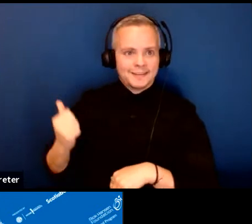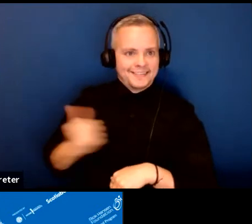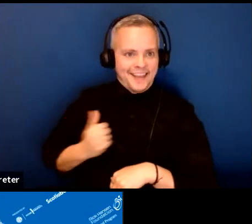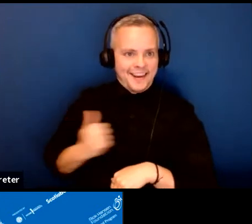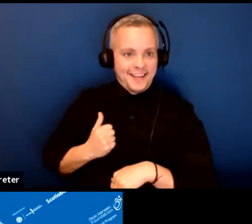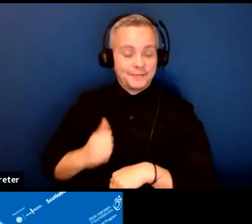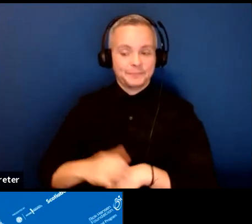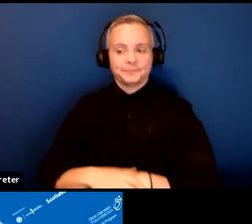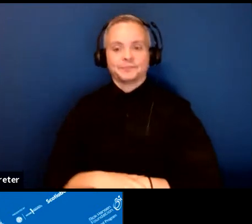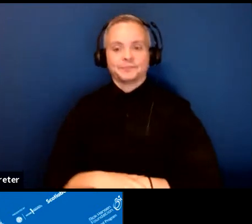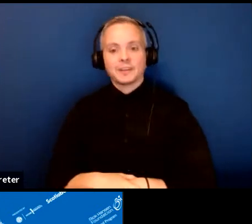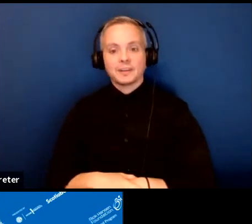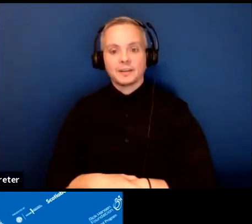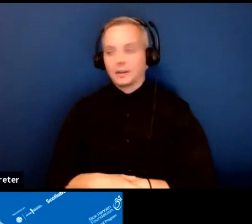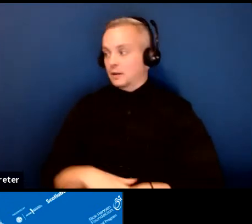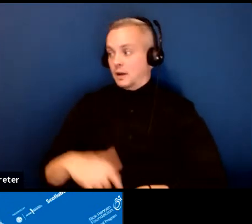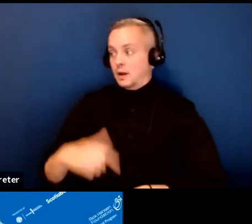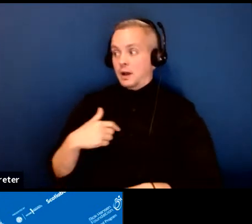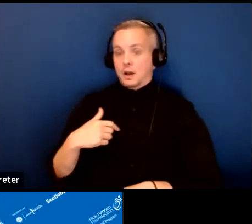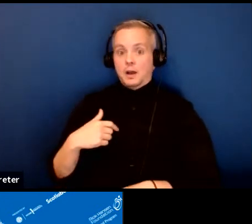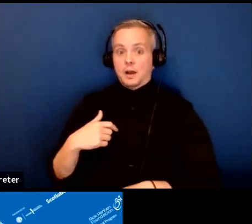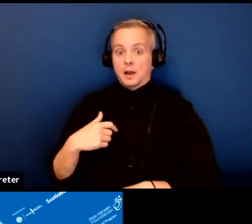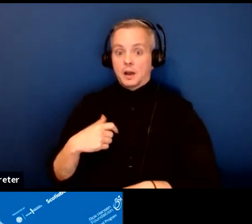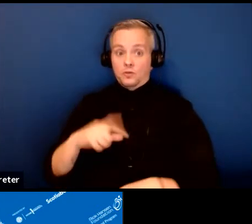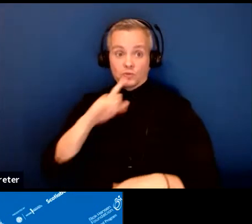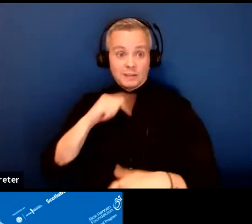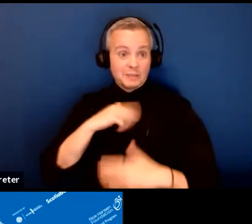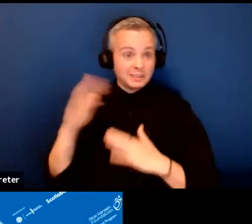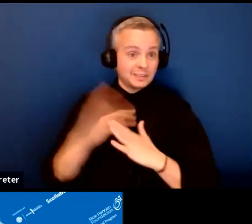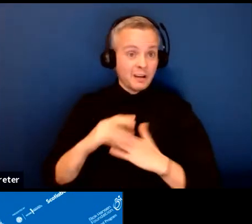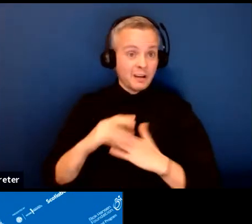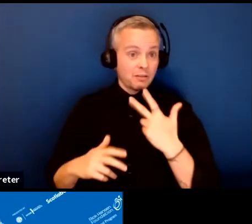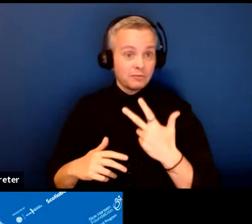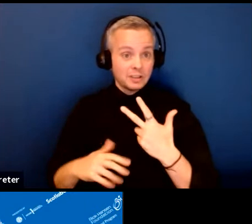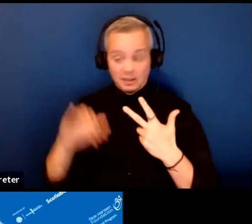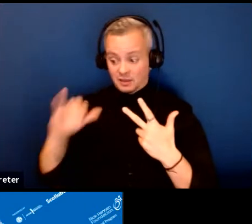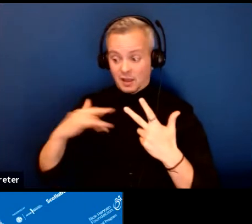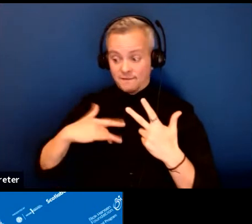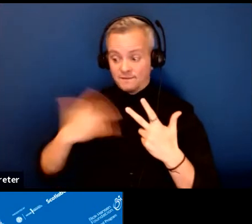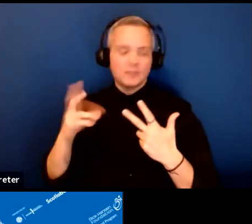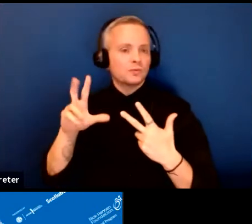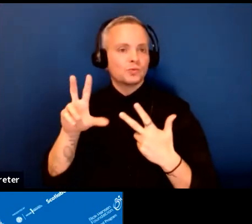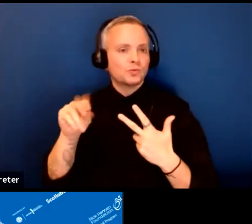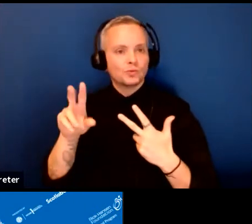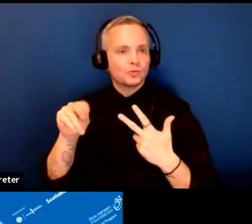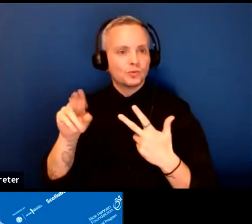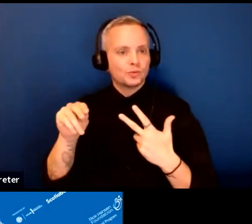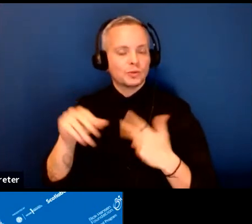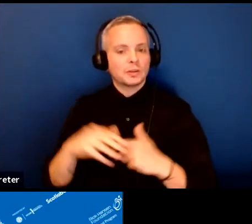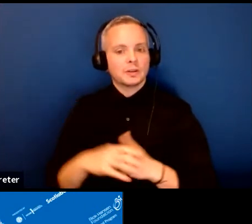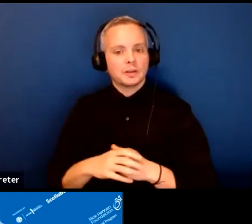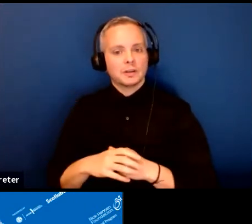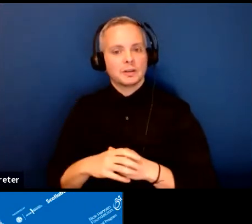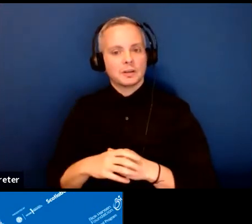AND I DIDN'T COME IN THE TOP THREE IN THAT EVENT, BUT AT THE